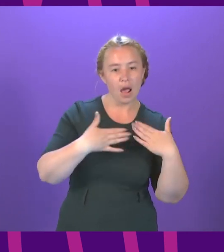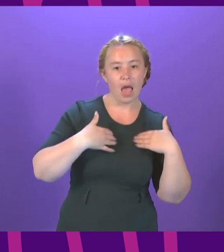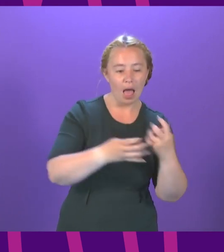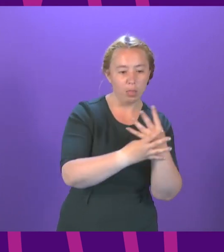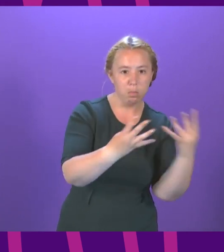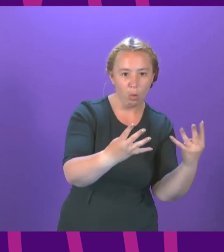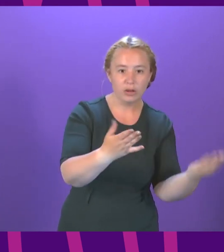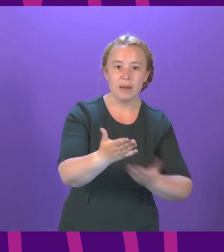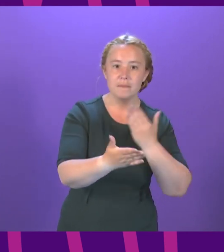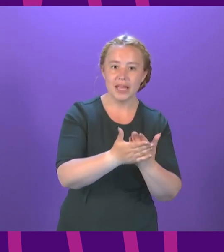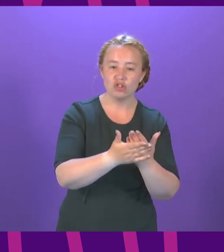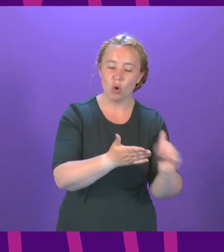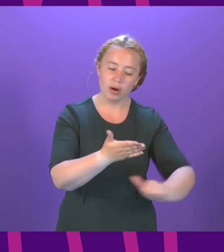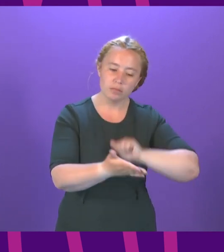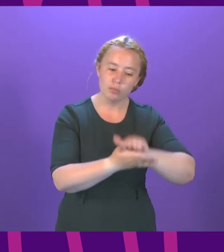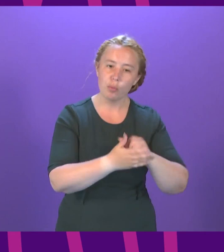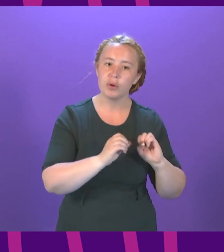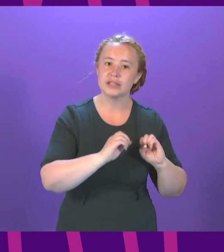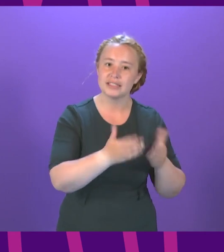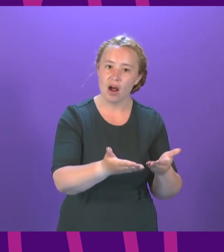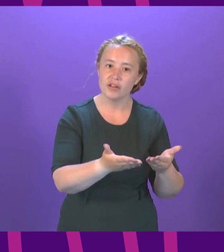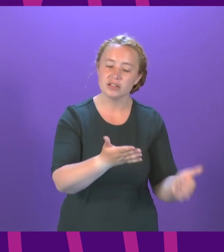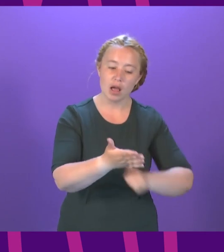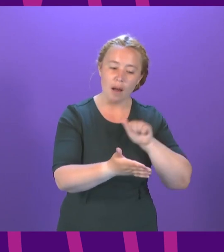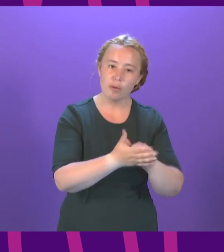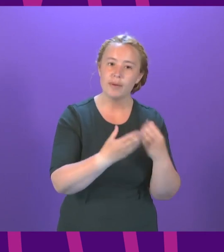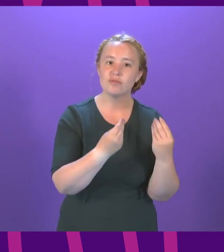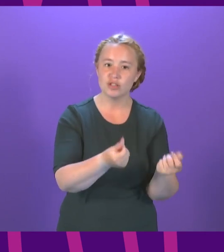and support to help with pressure at all levels. I will ask the health secretary to